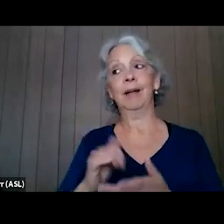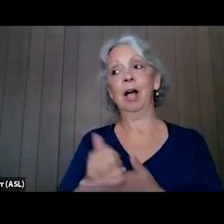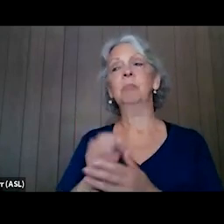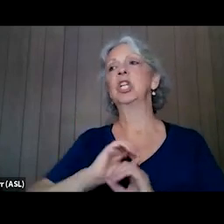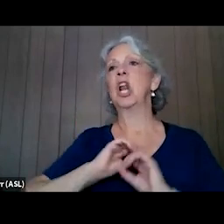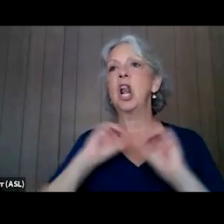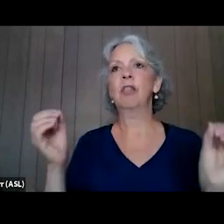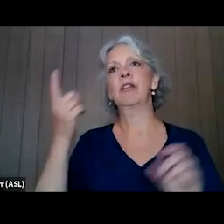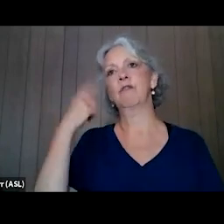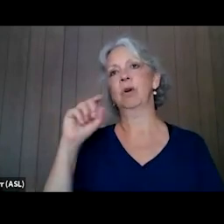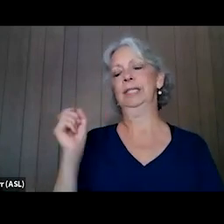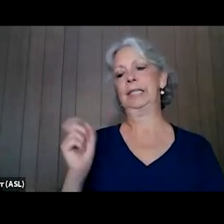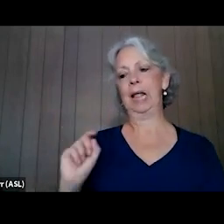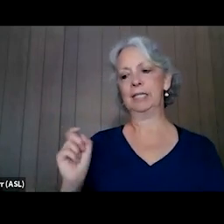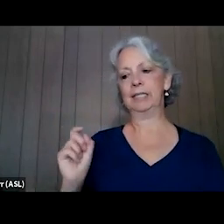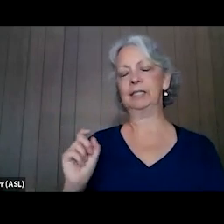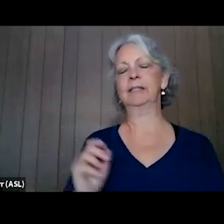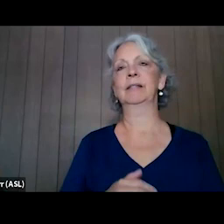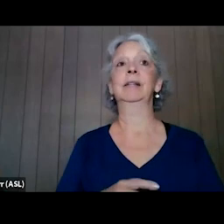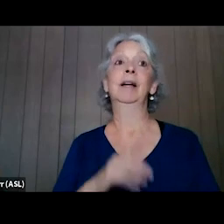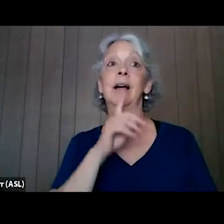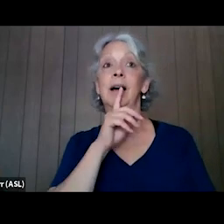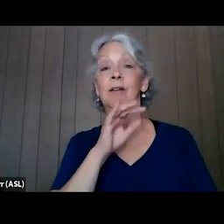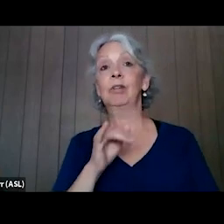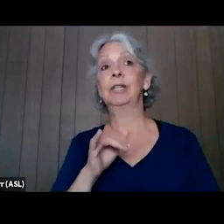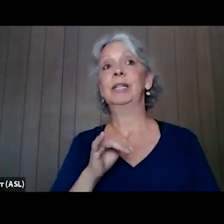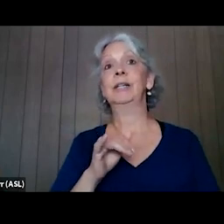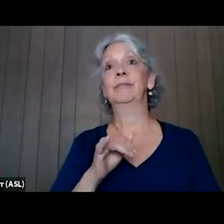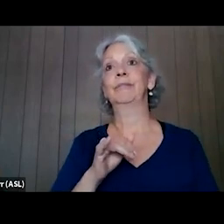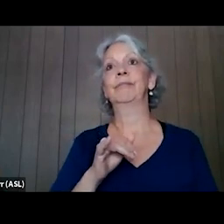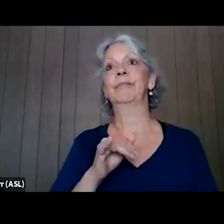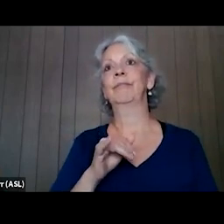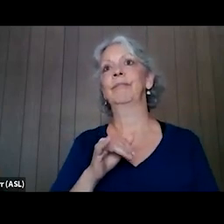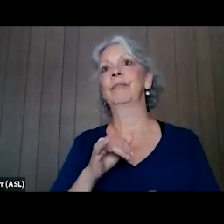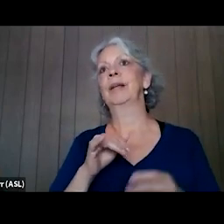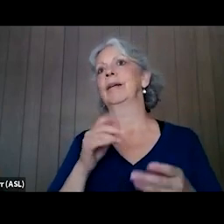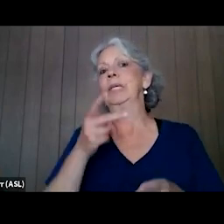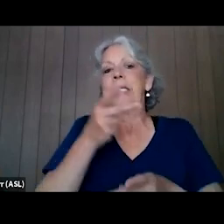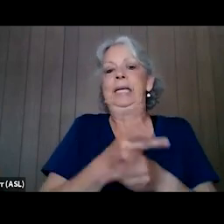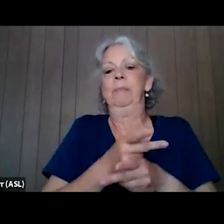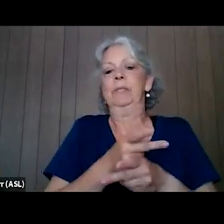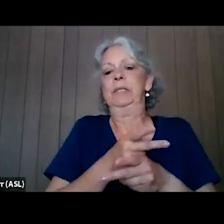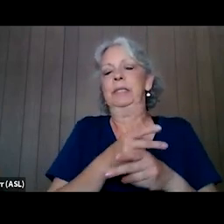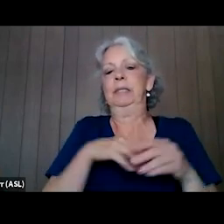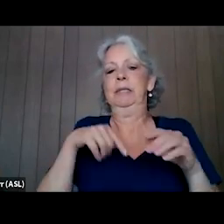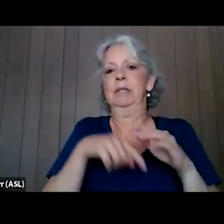and I've been pretty much kept downstairs, at this hospital you go upstairs and get a room